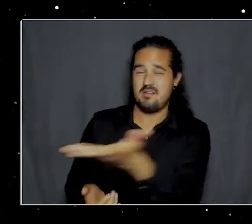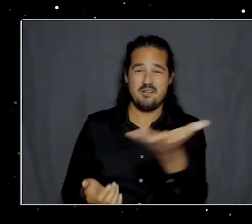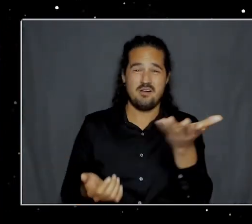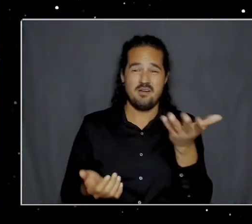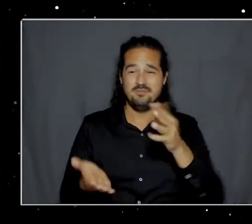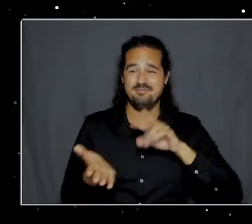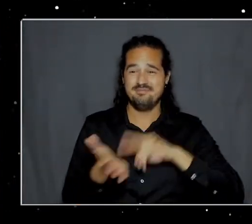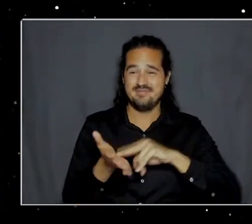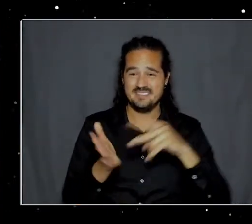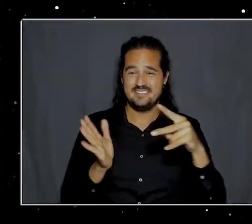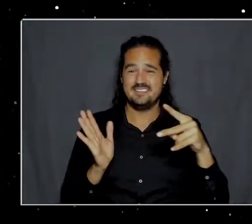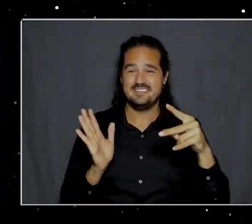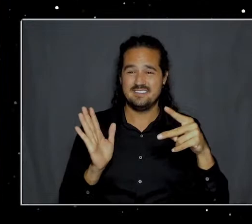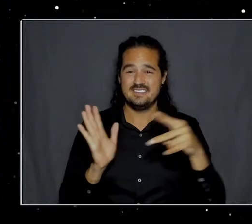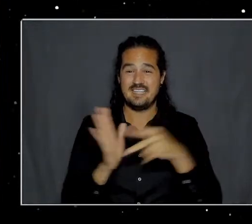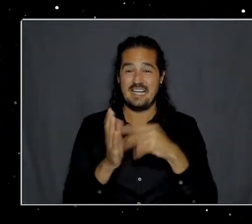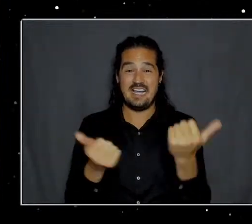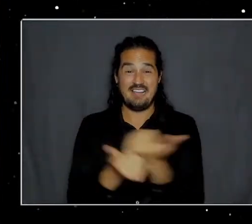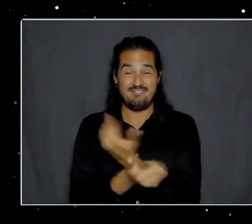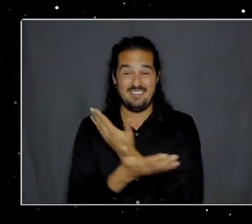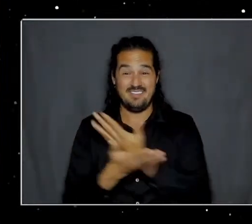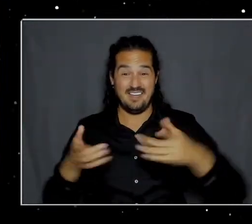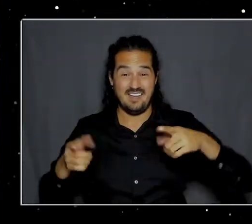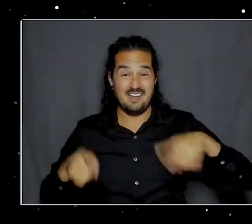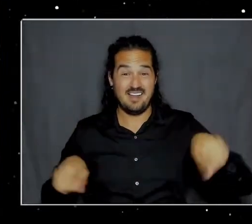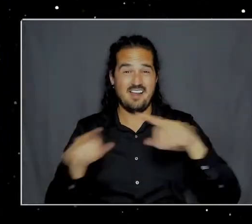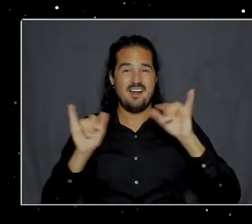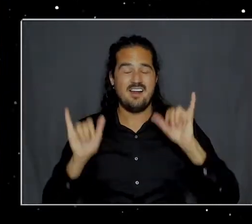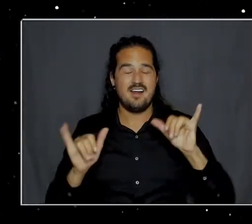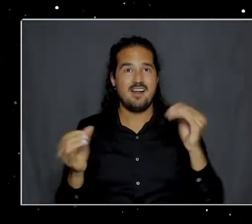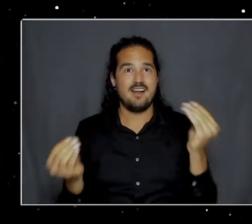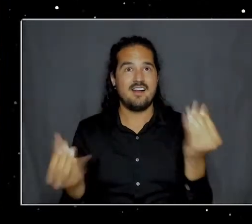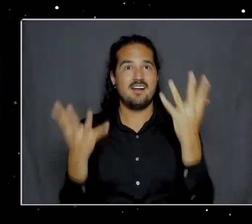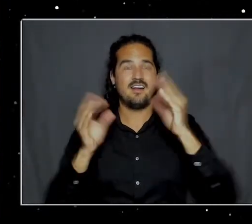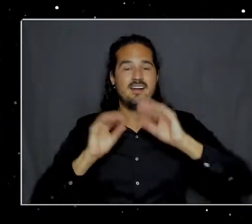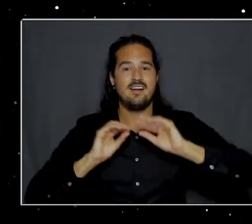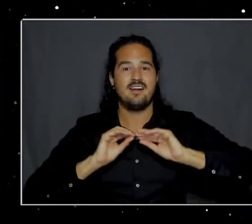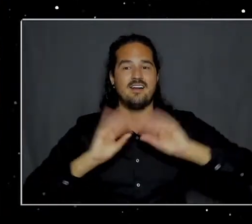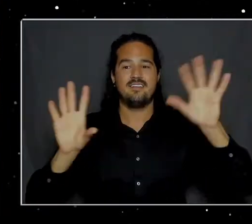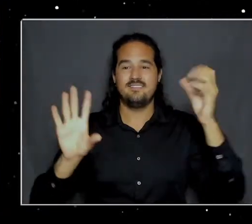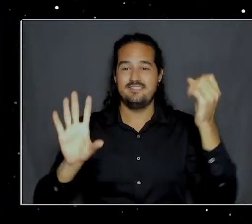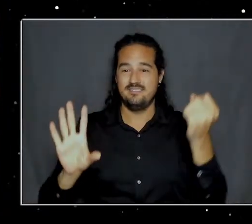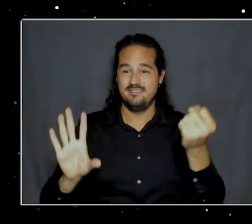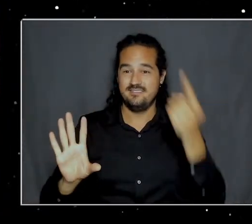I FOUND OUT WHAT IT'S ALL ABOUT